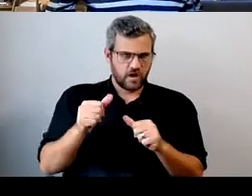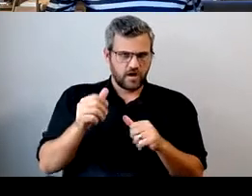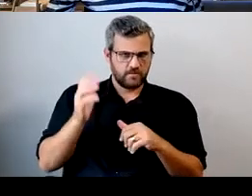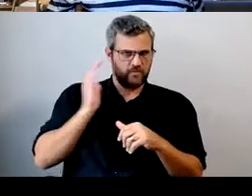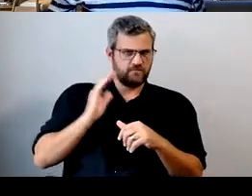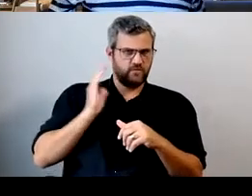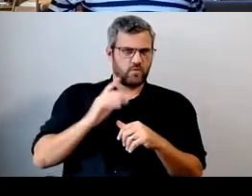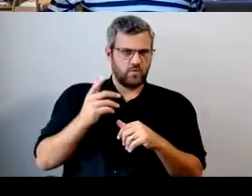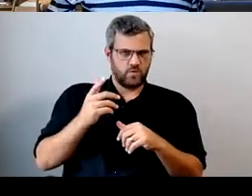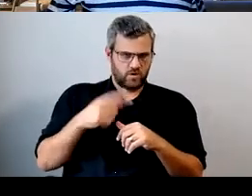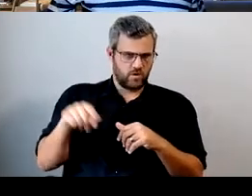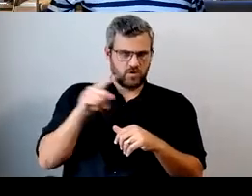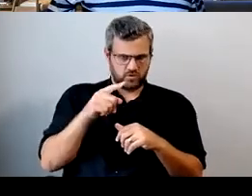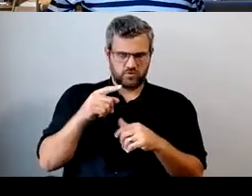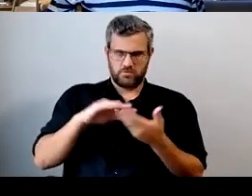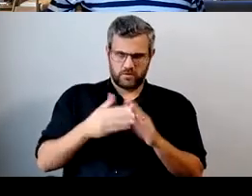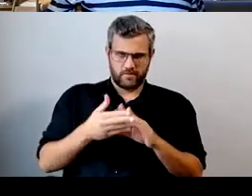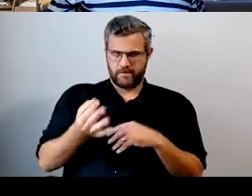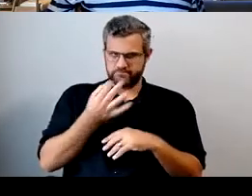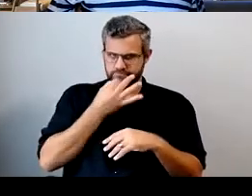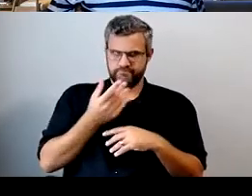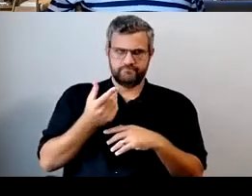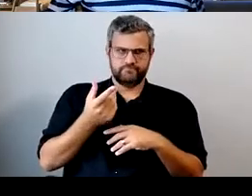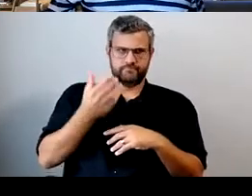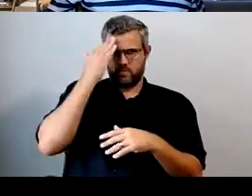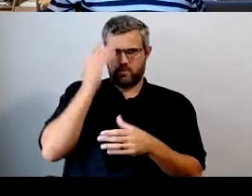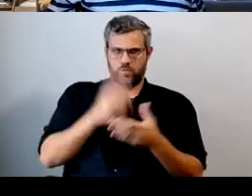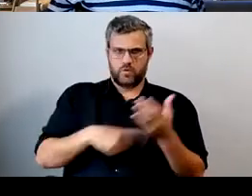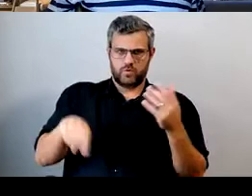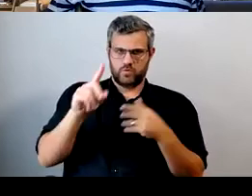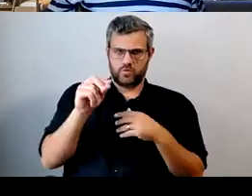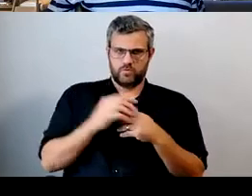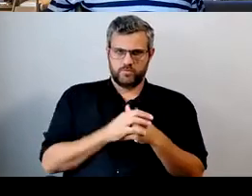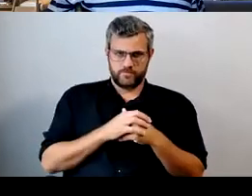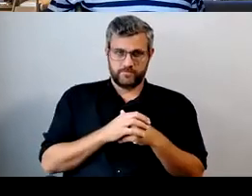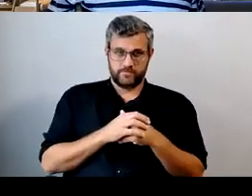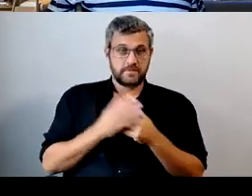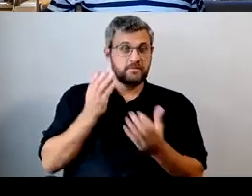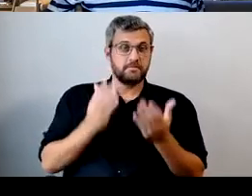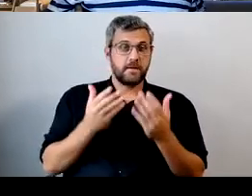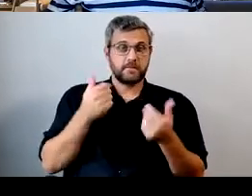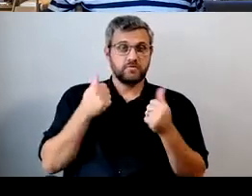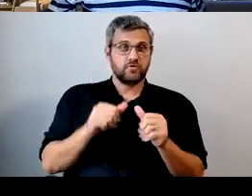as you all tend to be the experts in what you're trying to do, but maybe just kind of foster a longer,